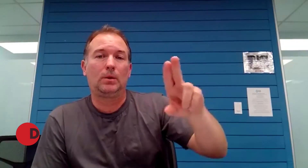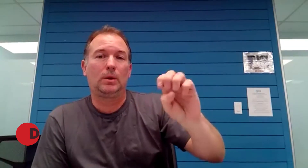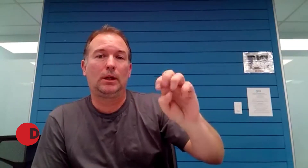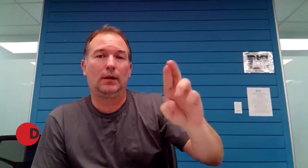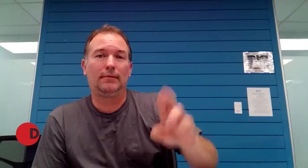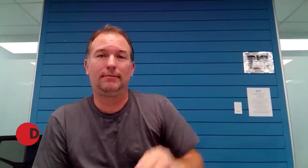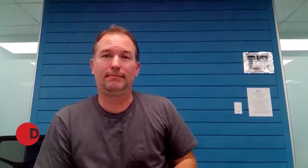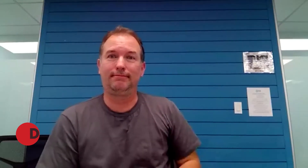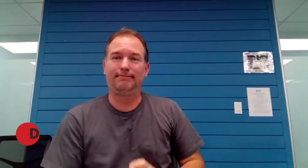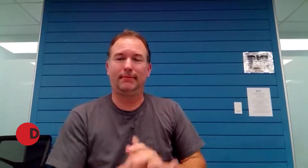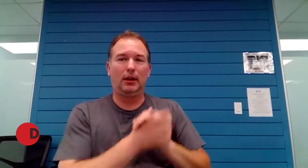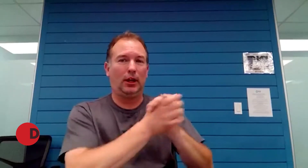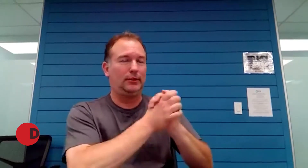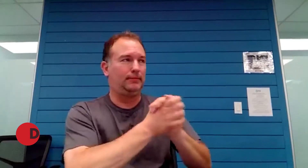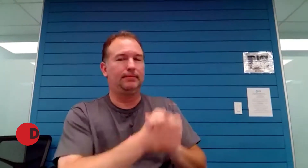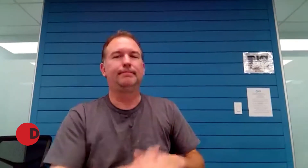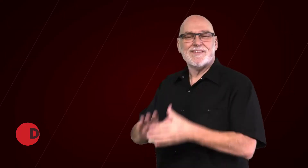first POC queer... congratulations!